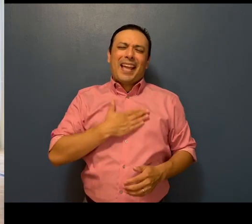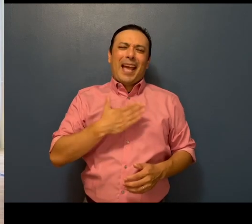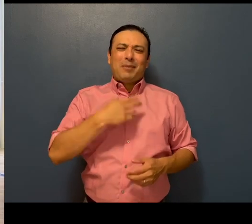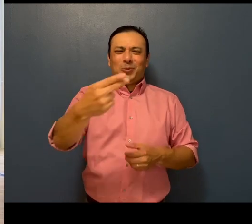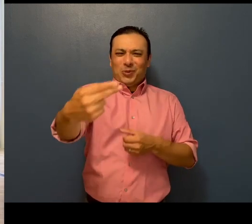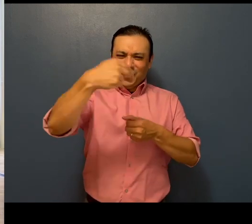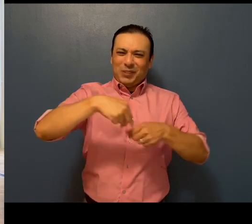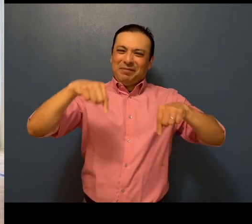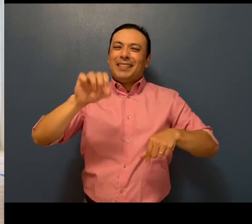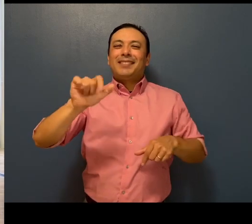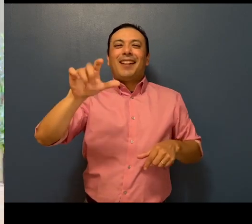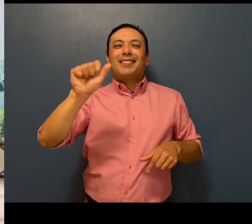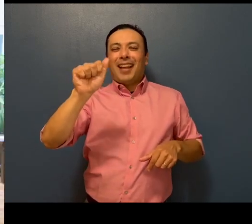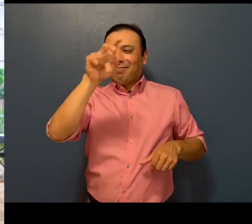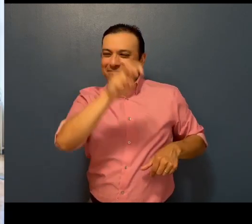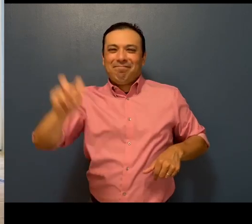We're so glad you're joining us on this Salsa adventure!